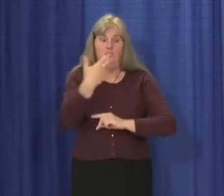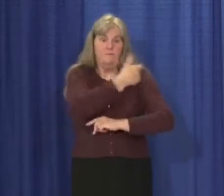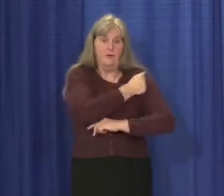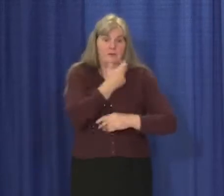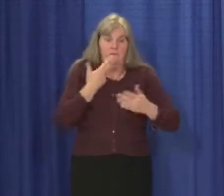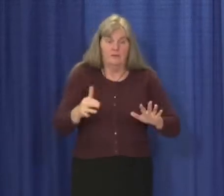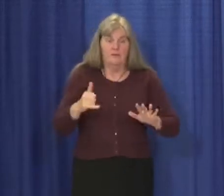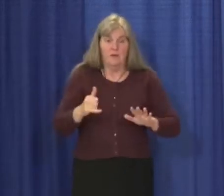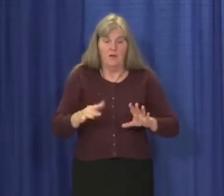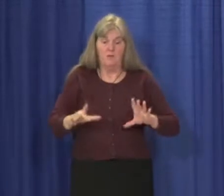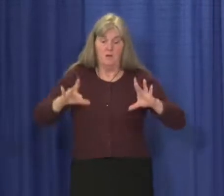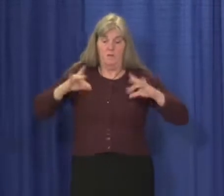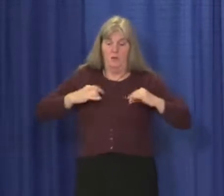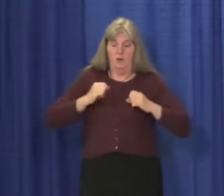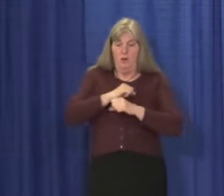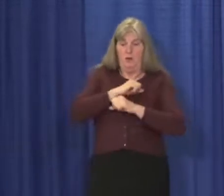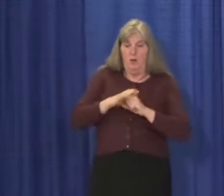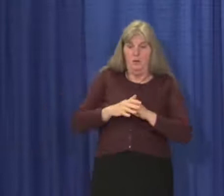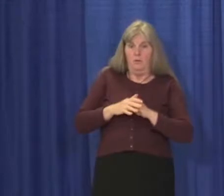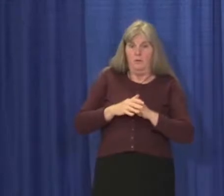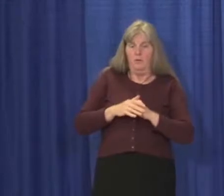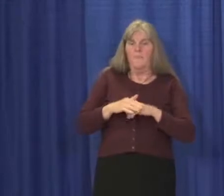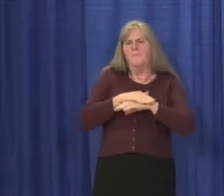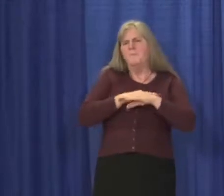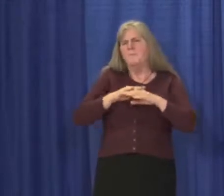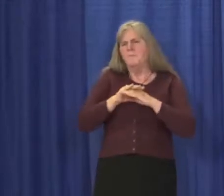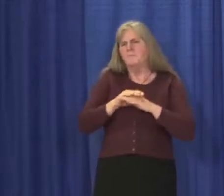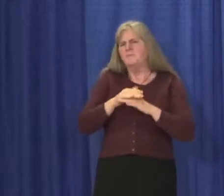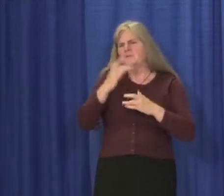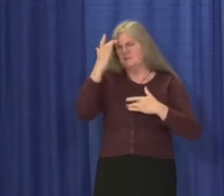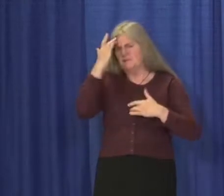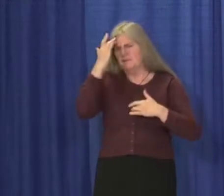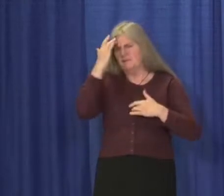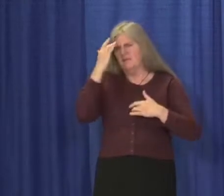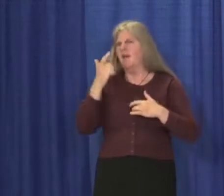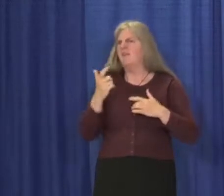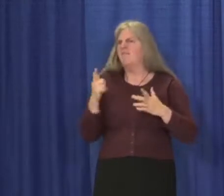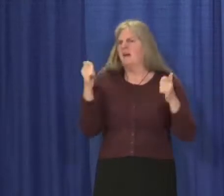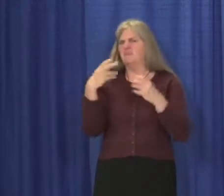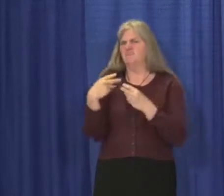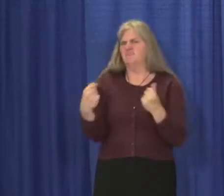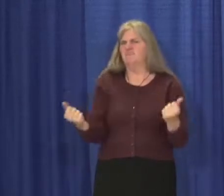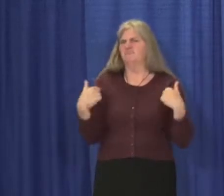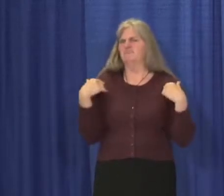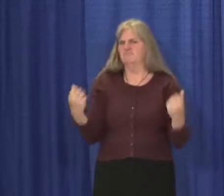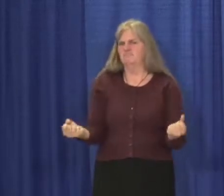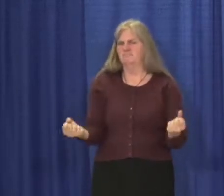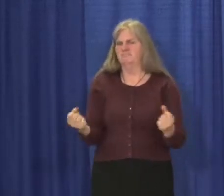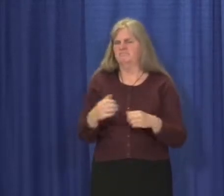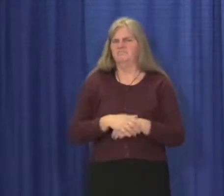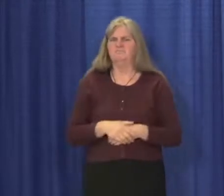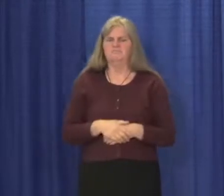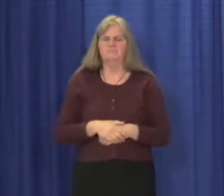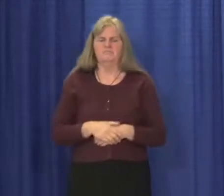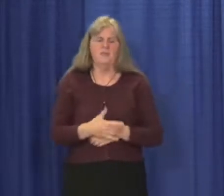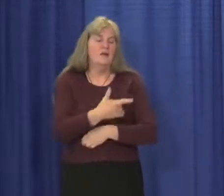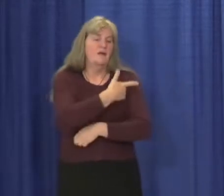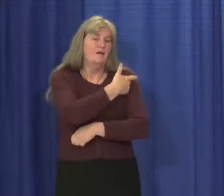and recover quickly. Vaccination means a 90 percent reduction in your risk of